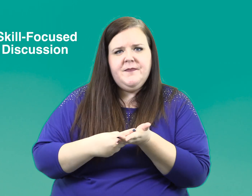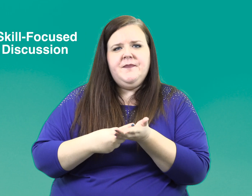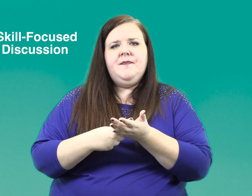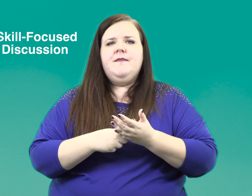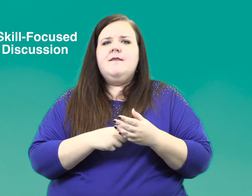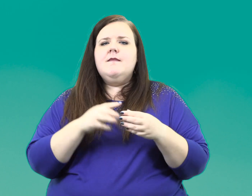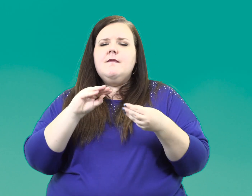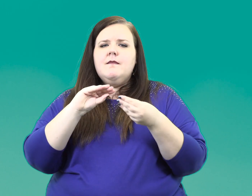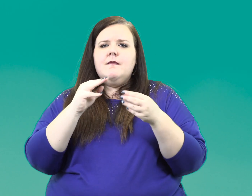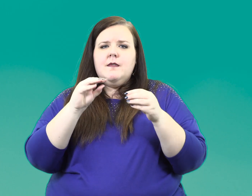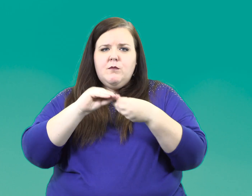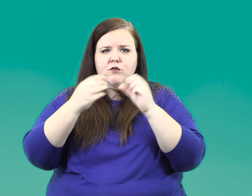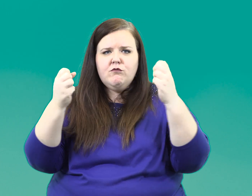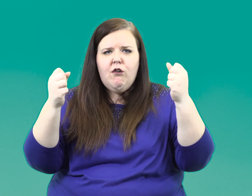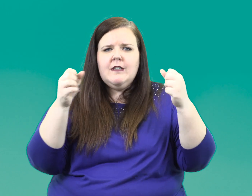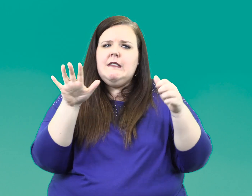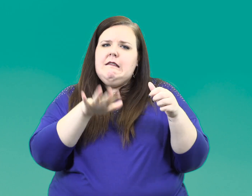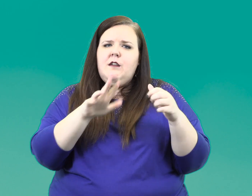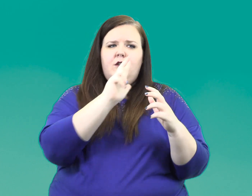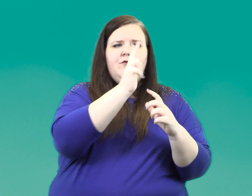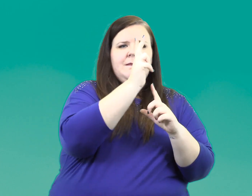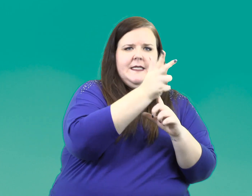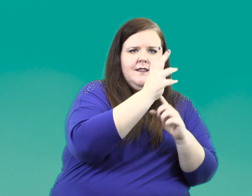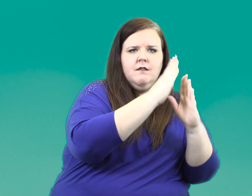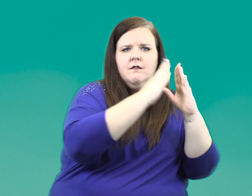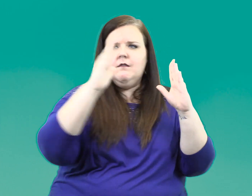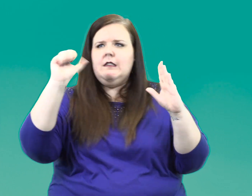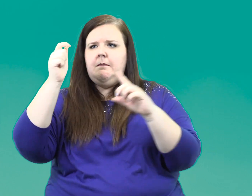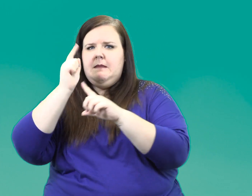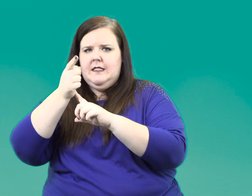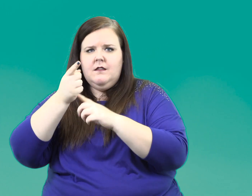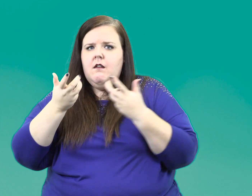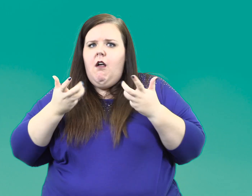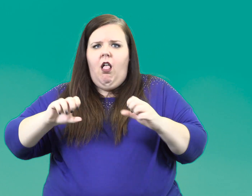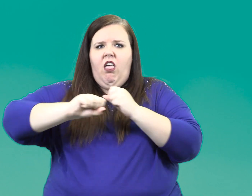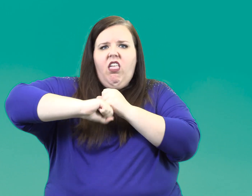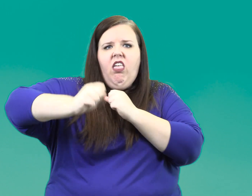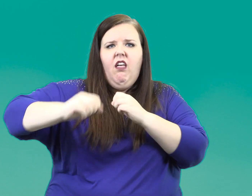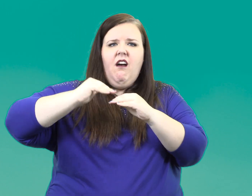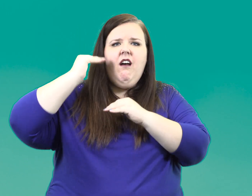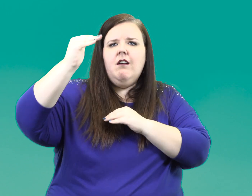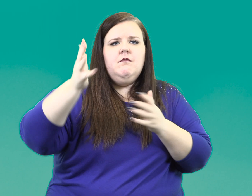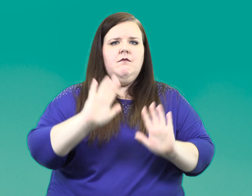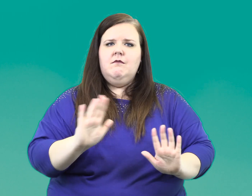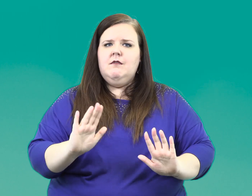"Number Talks" are about 3-10 minutes long and should not be any longer.